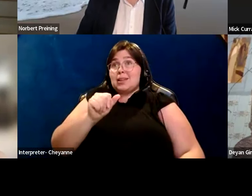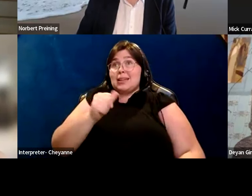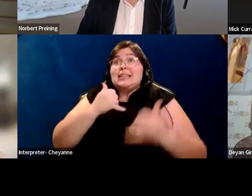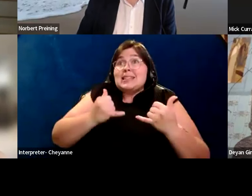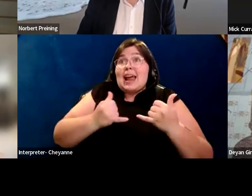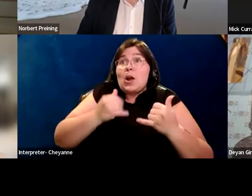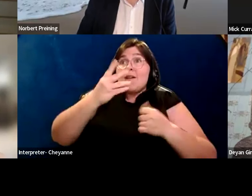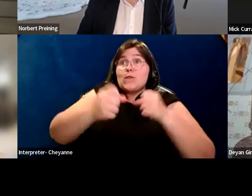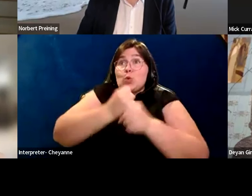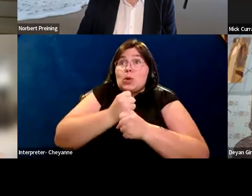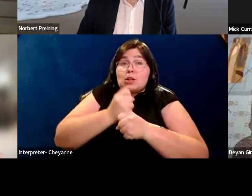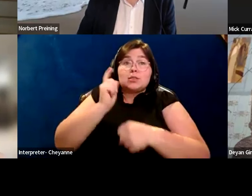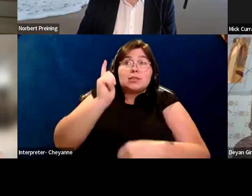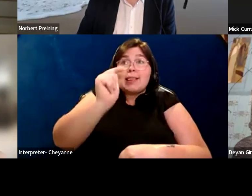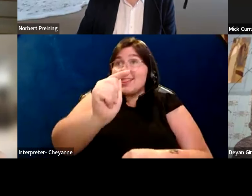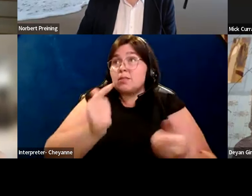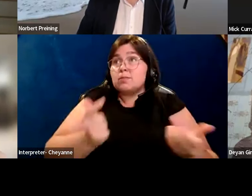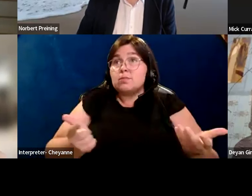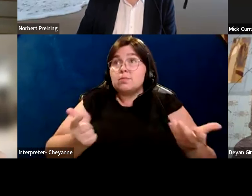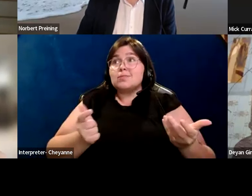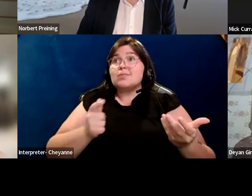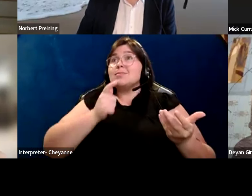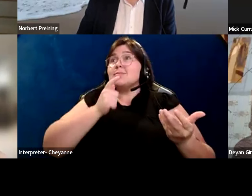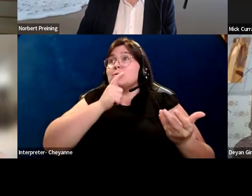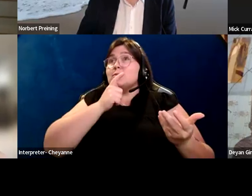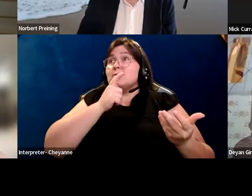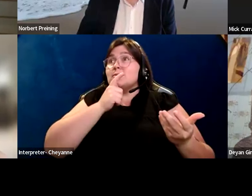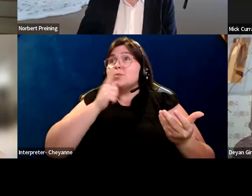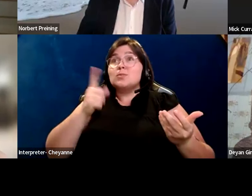is going to rely on making the tech